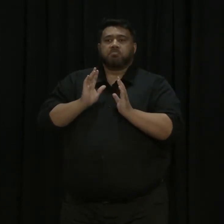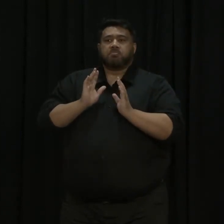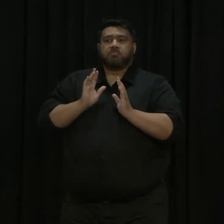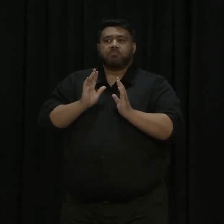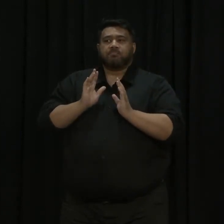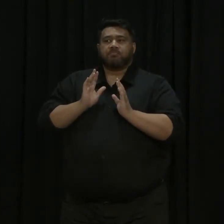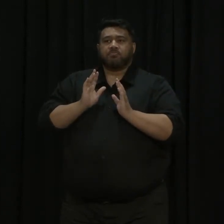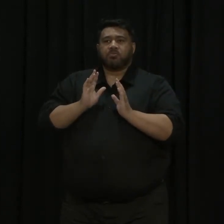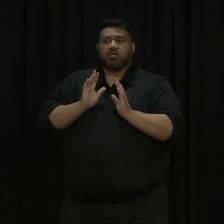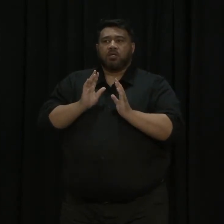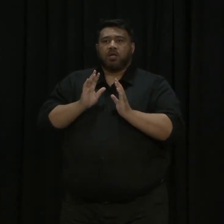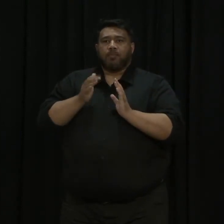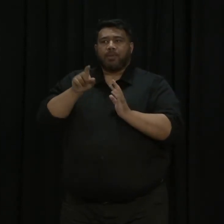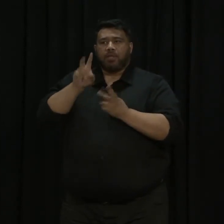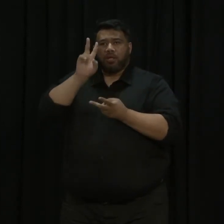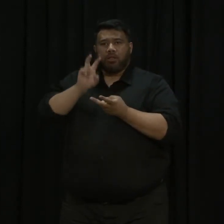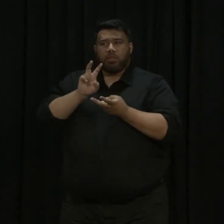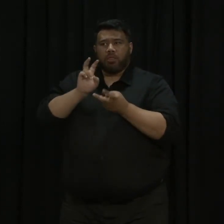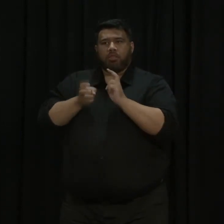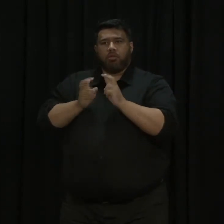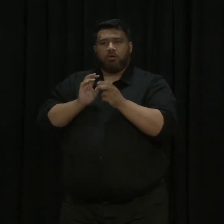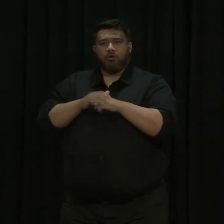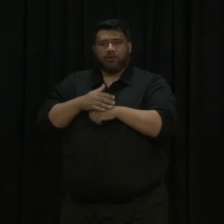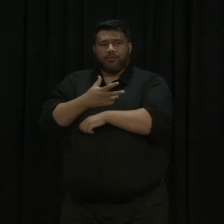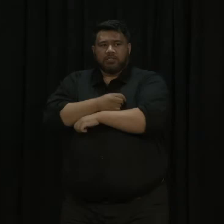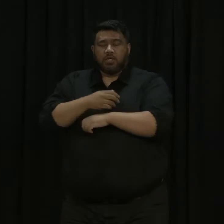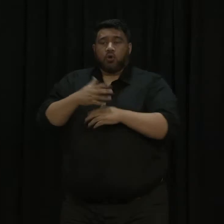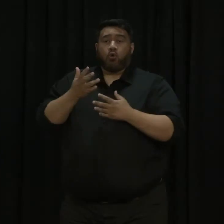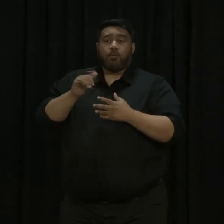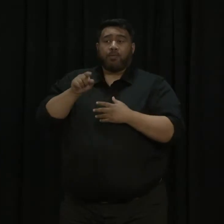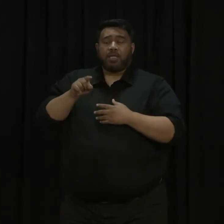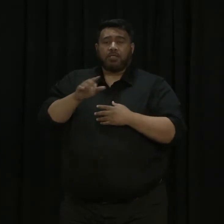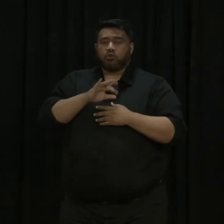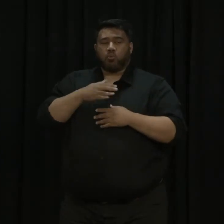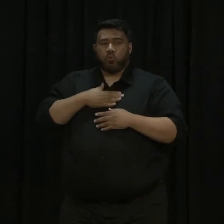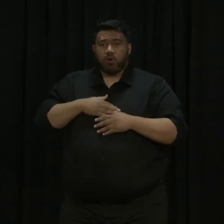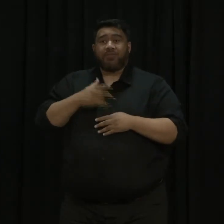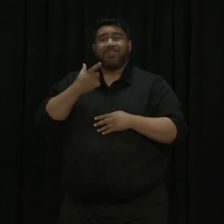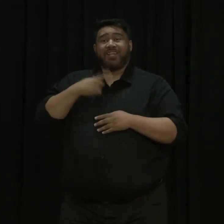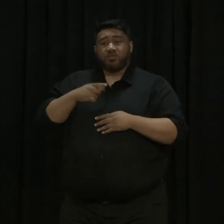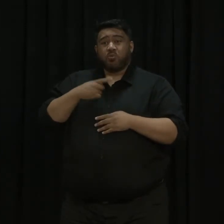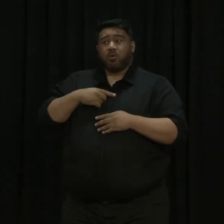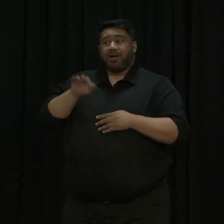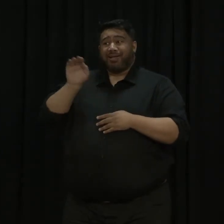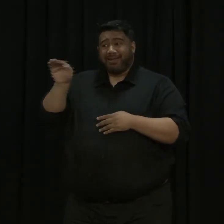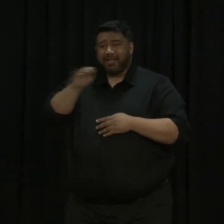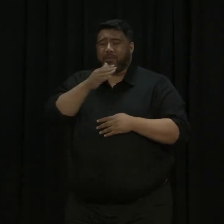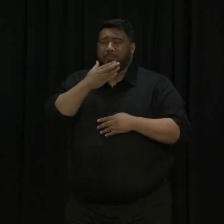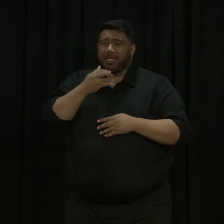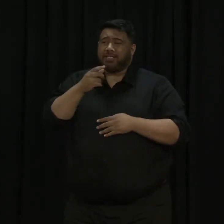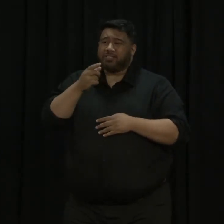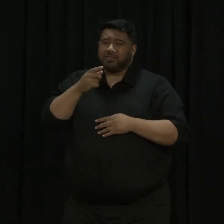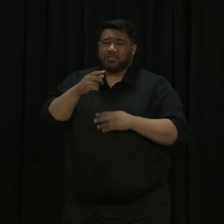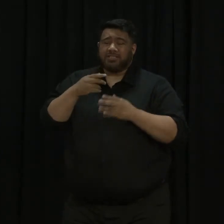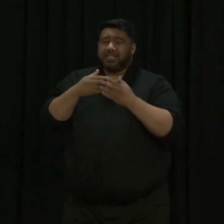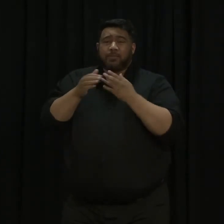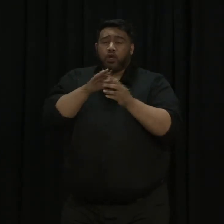is a real cross-section of New Zealand society and so there will be a few people out there that have perhaps receive